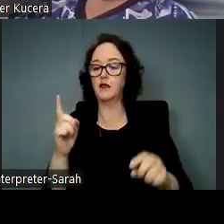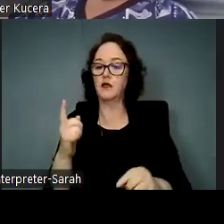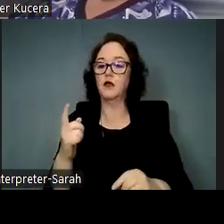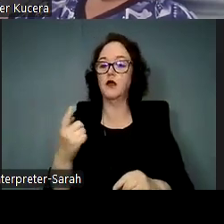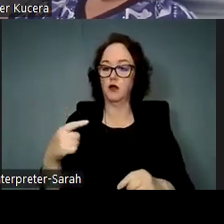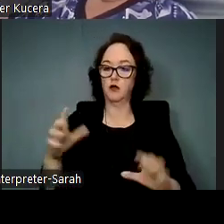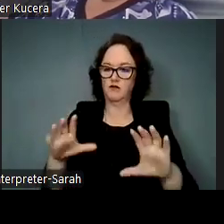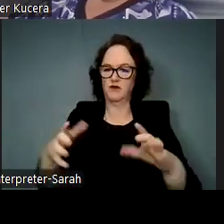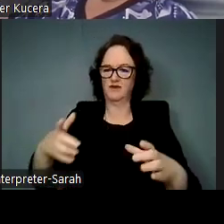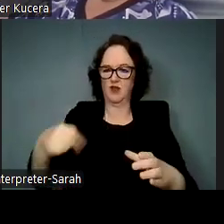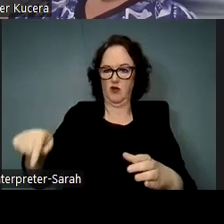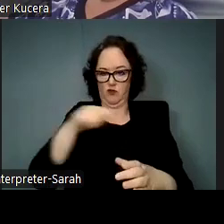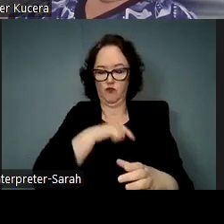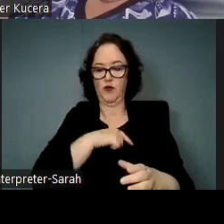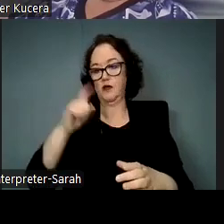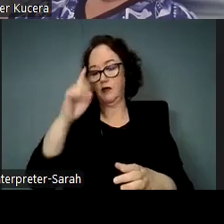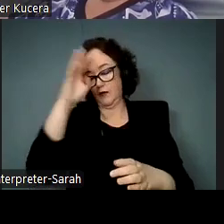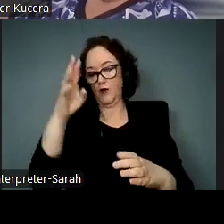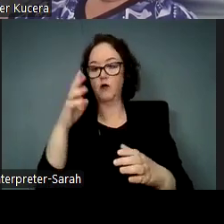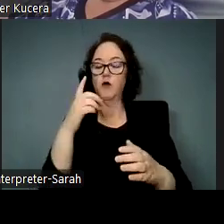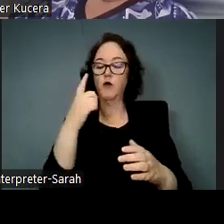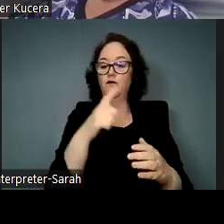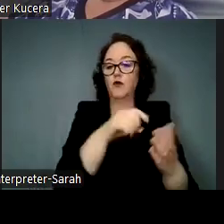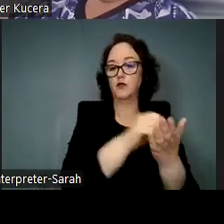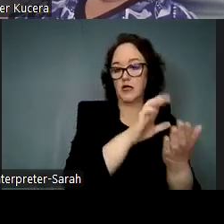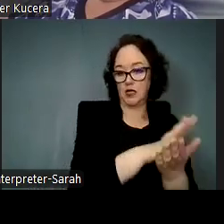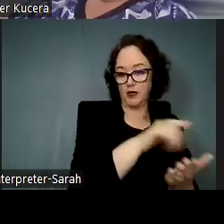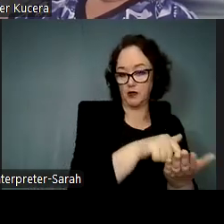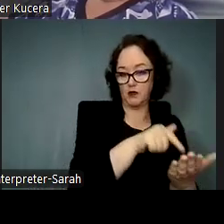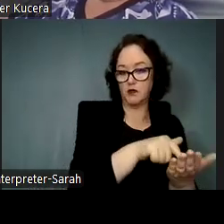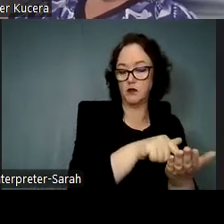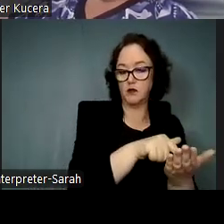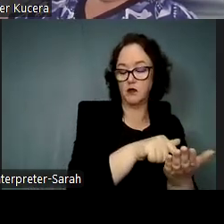for each waiver, with comments that we were able to submit for